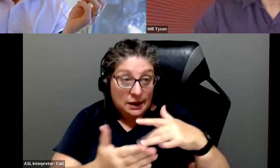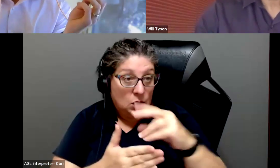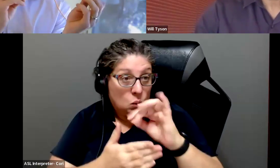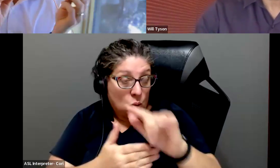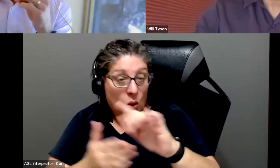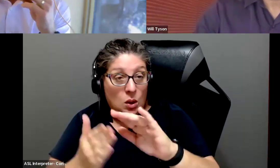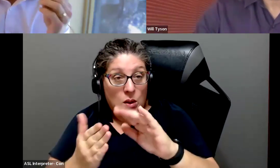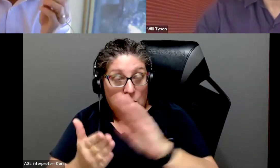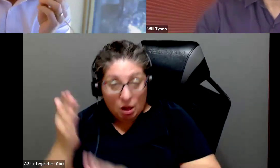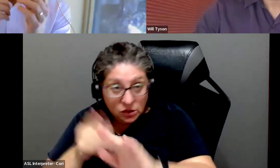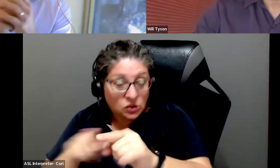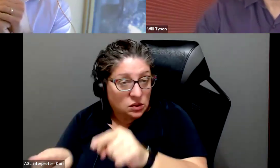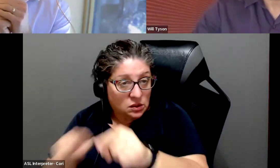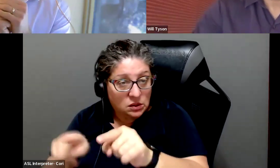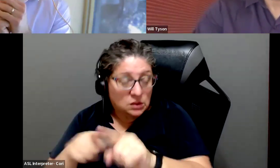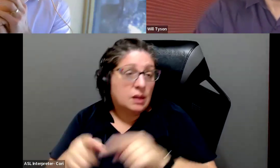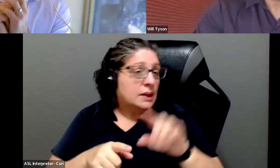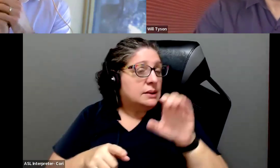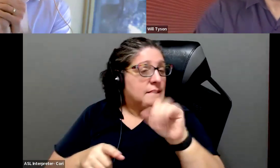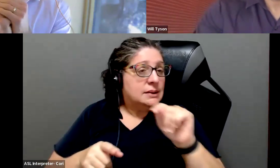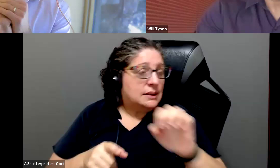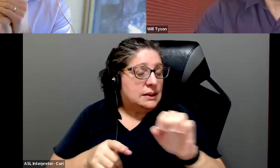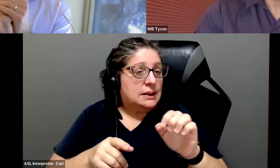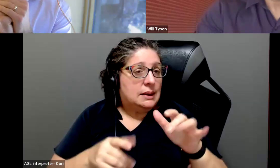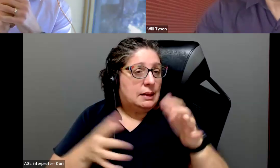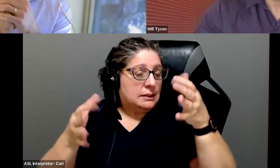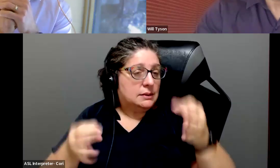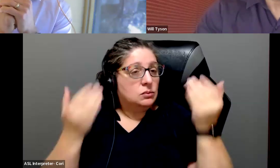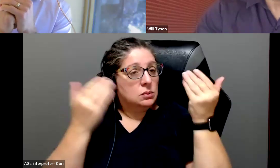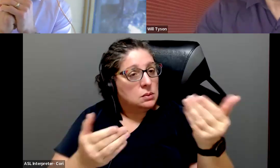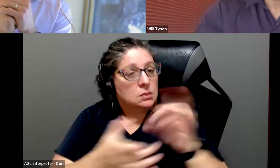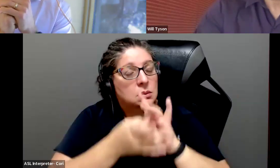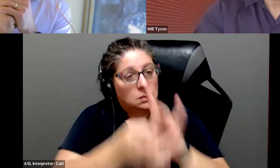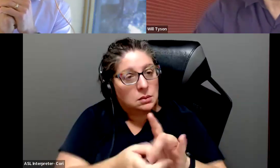And then, what CTE pathways they pursue in relation to the